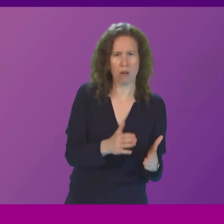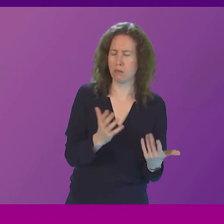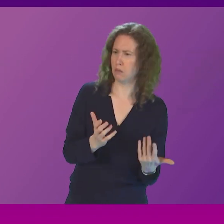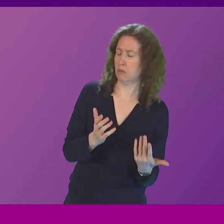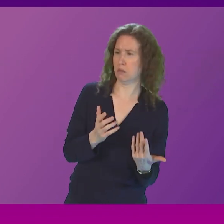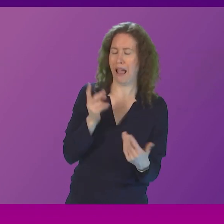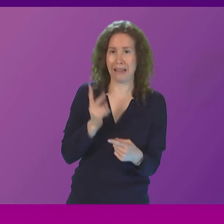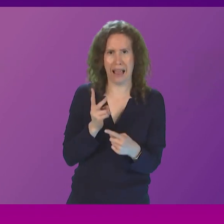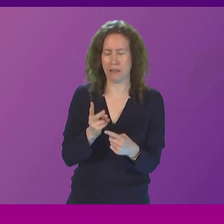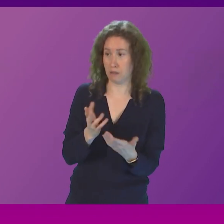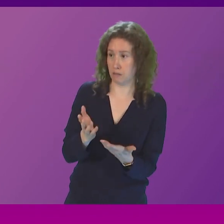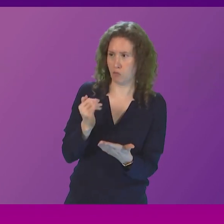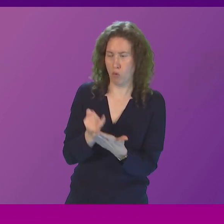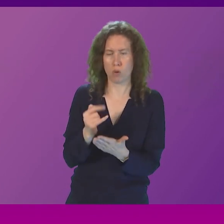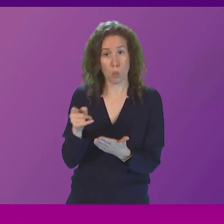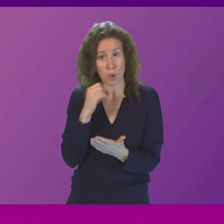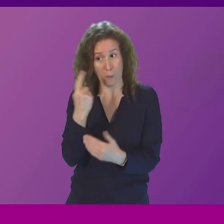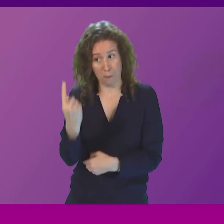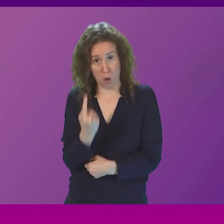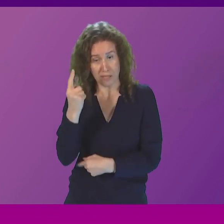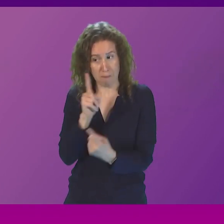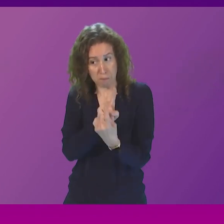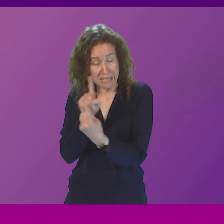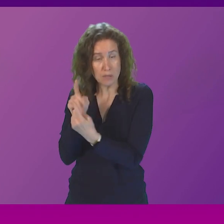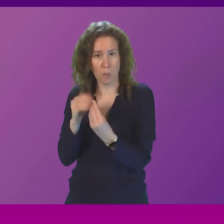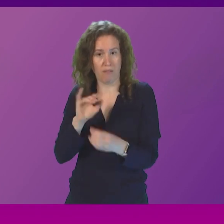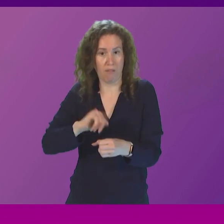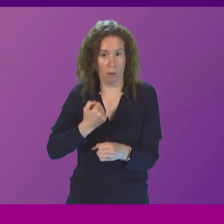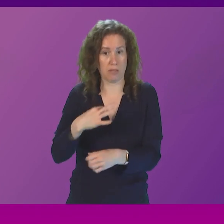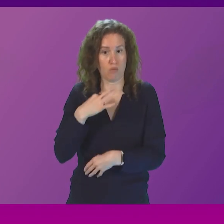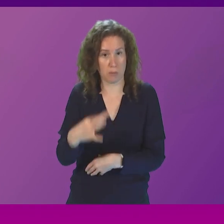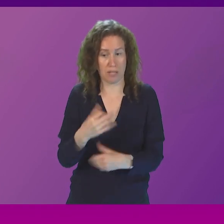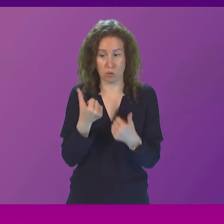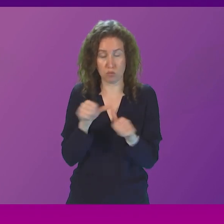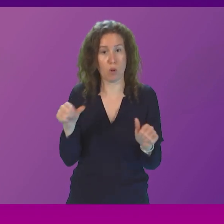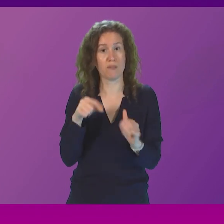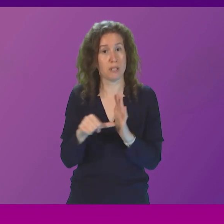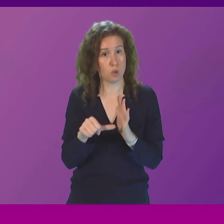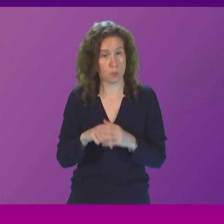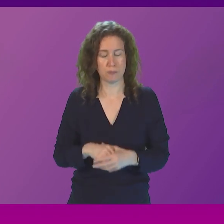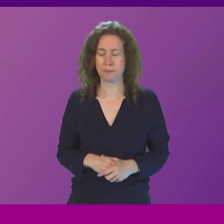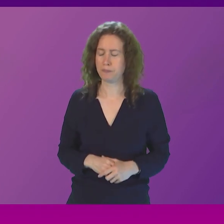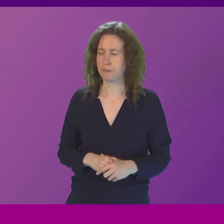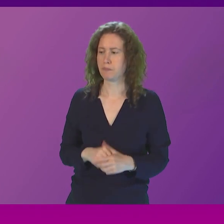Will he personally meet community pharmacy representatives to resolve this important issue?